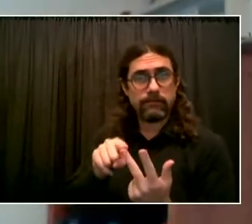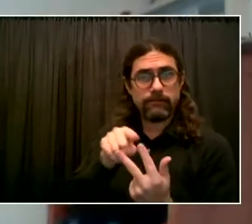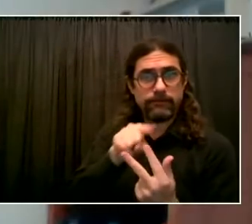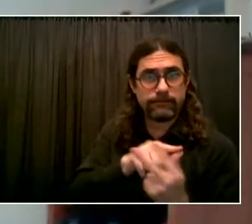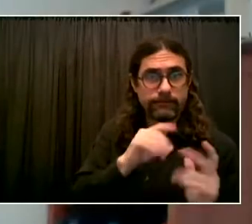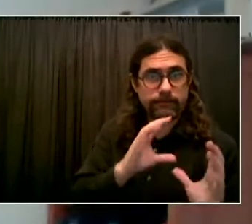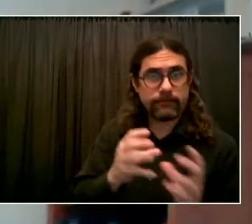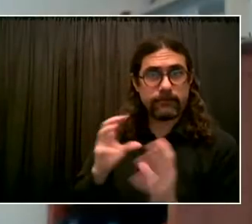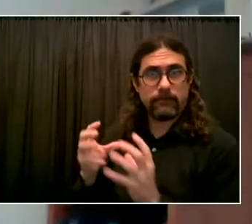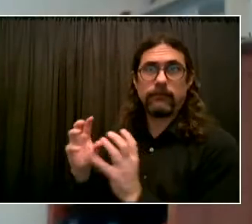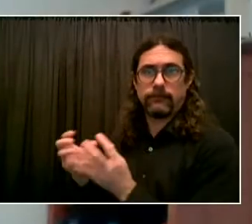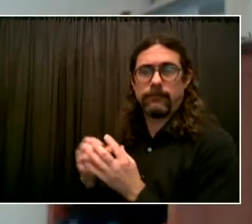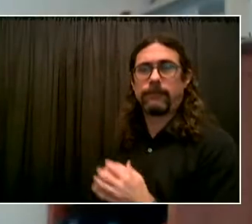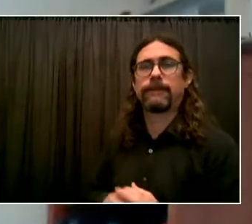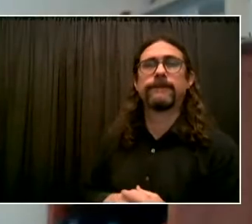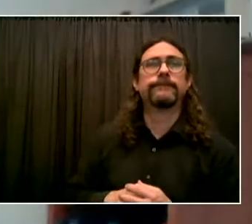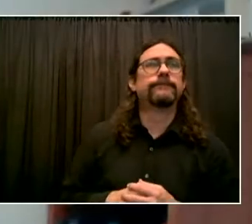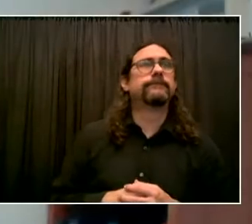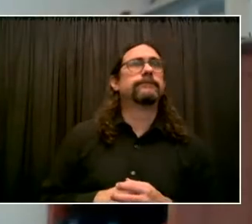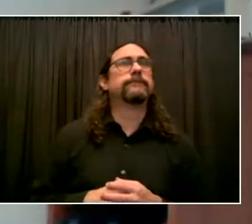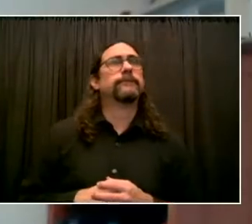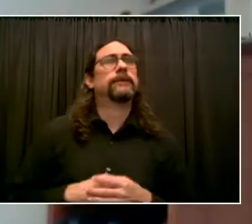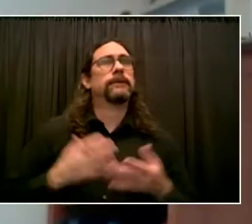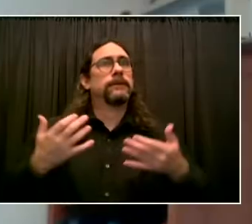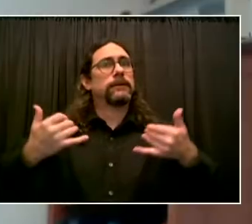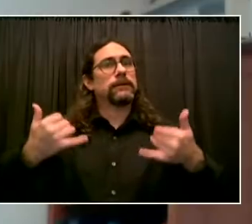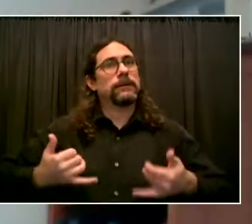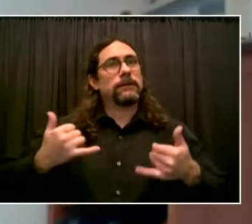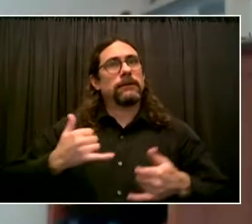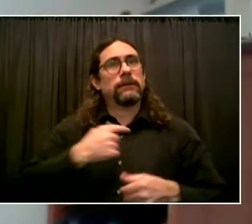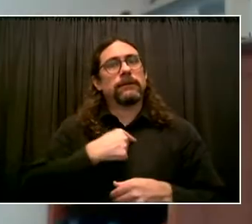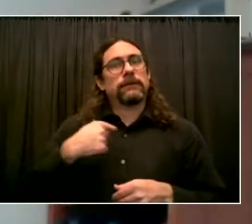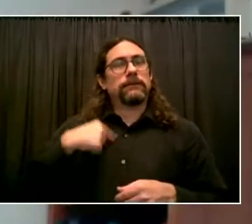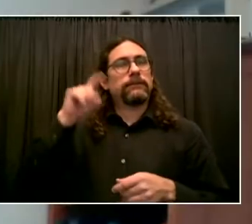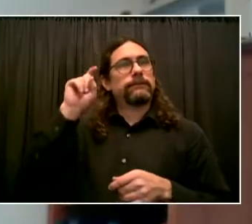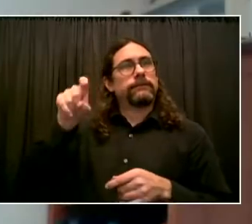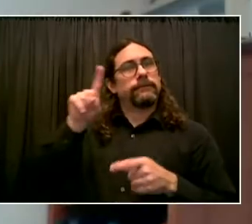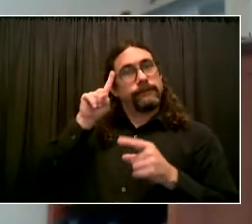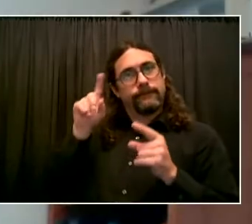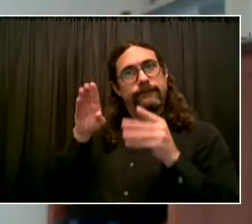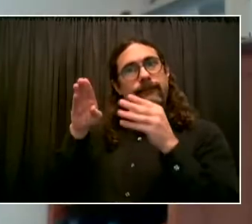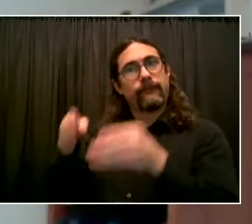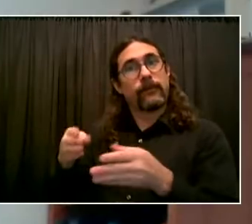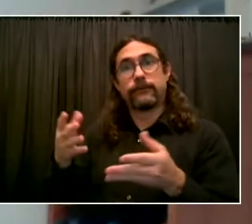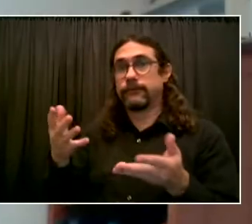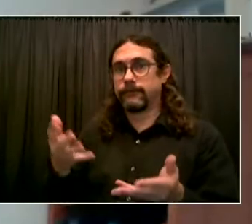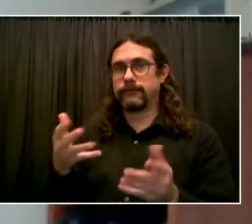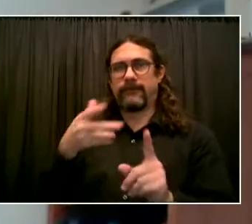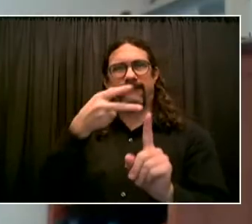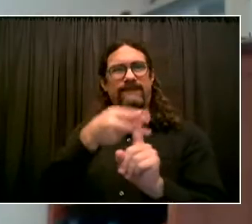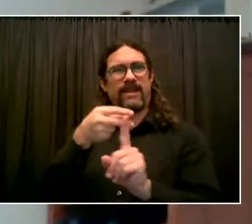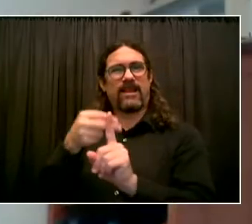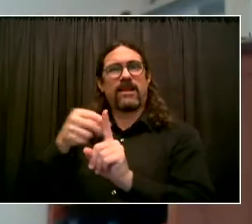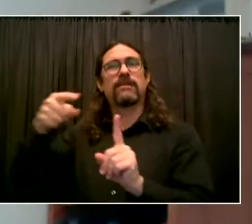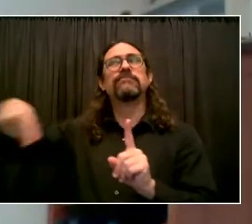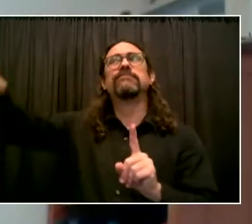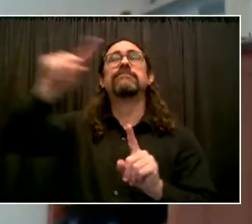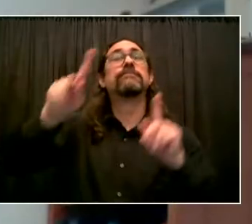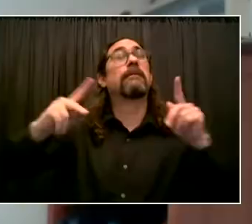DONE GOING FORWARD IS GETTING THE UNVACCINATED, VACCINATED. THAT IS THE VAST